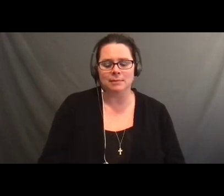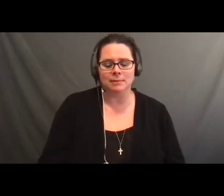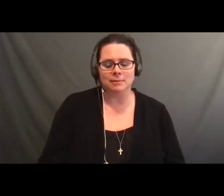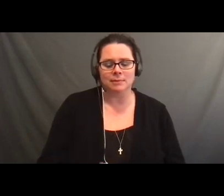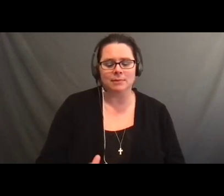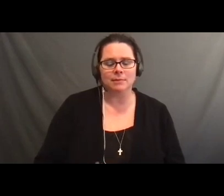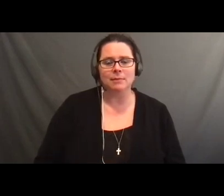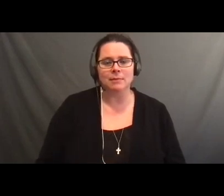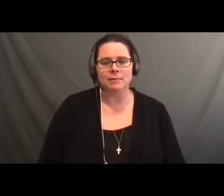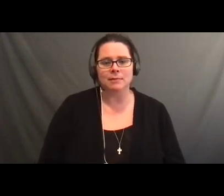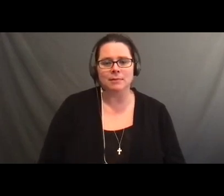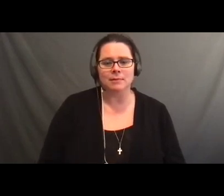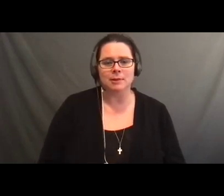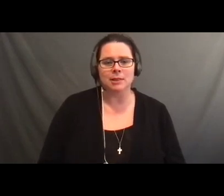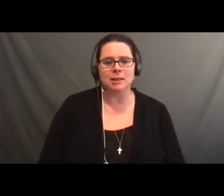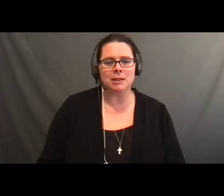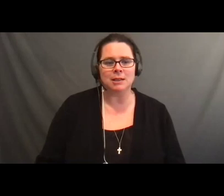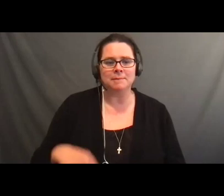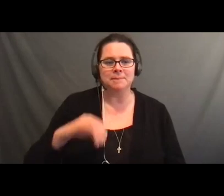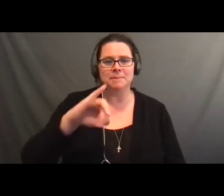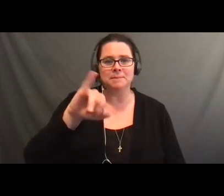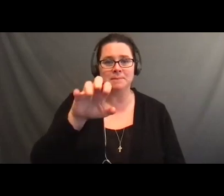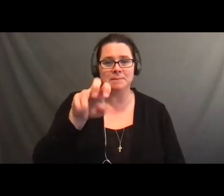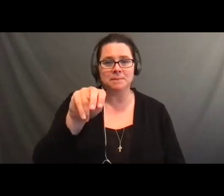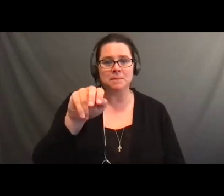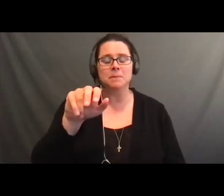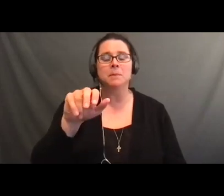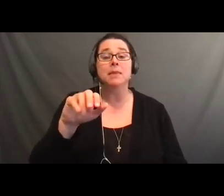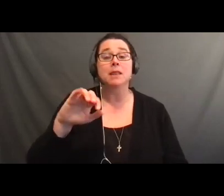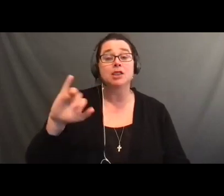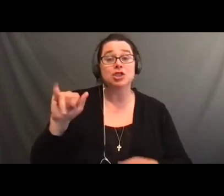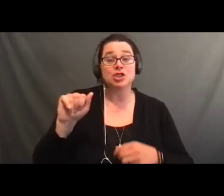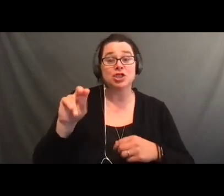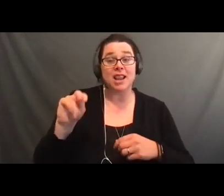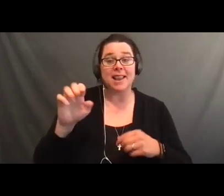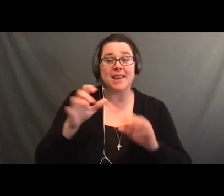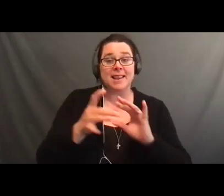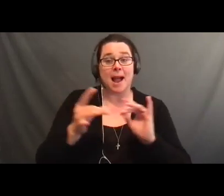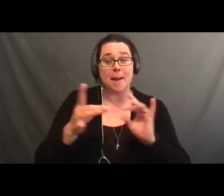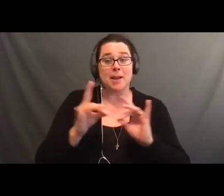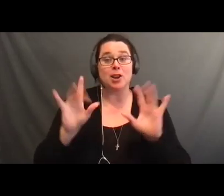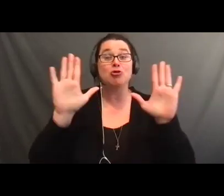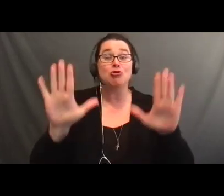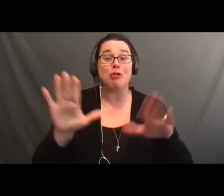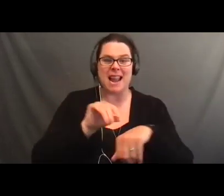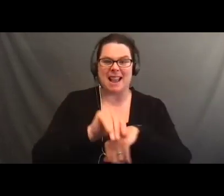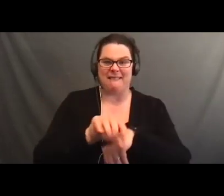Jen: This is Jen. Jane just commented, great advice. Hilarious.